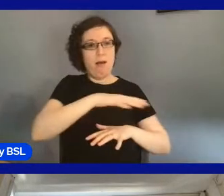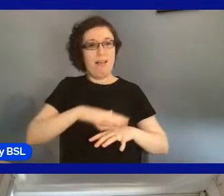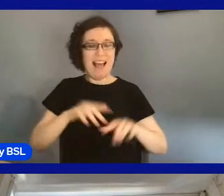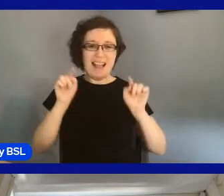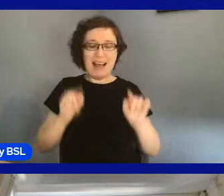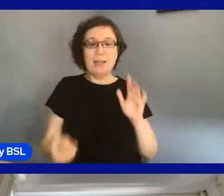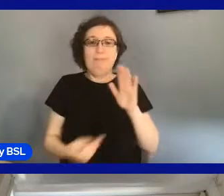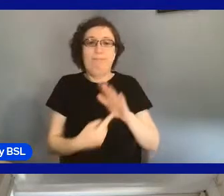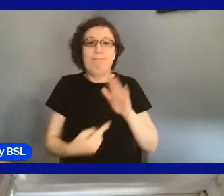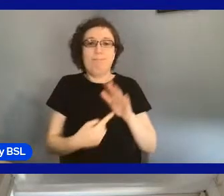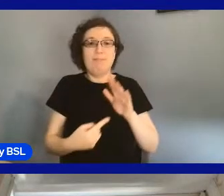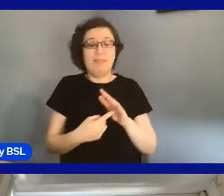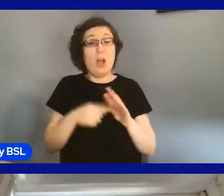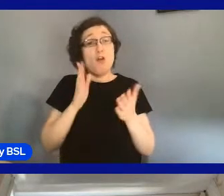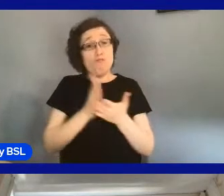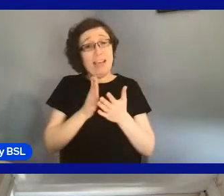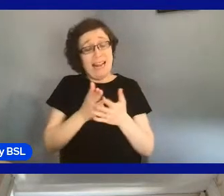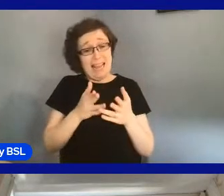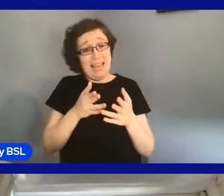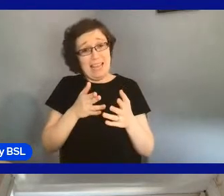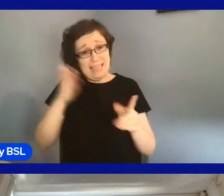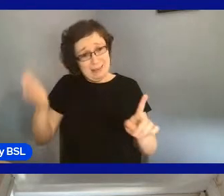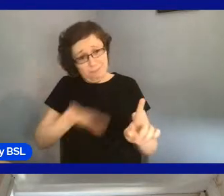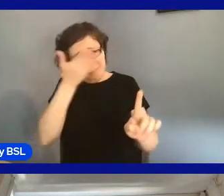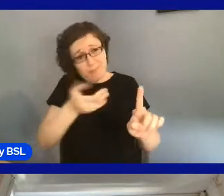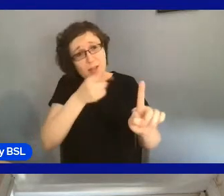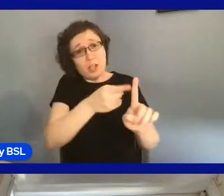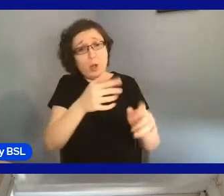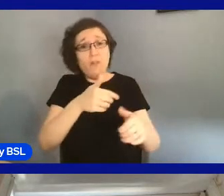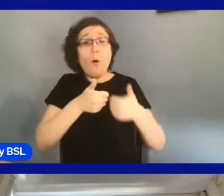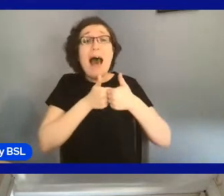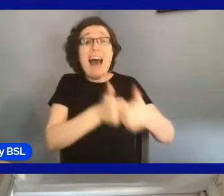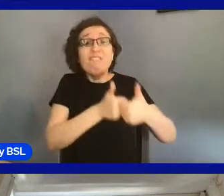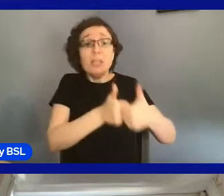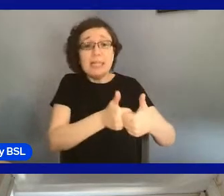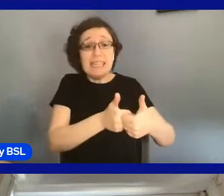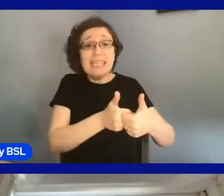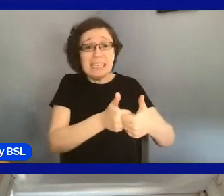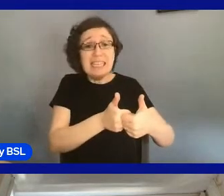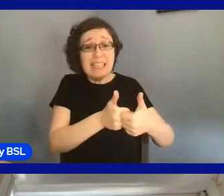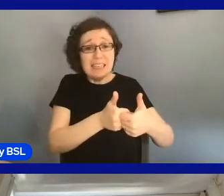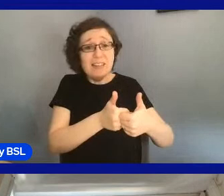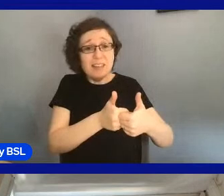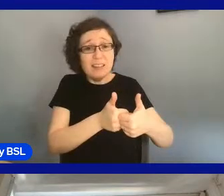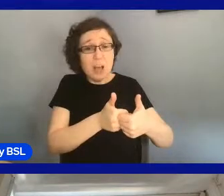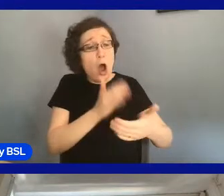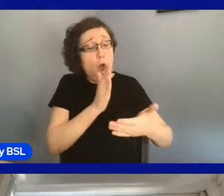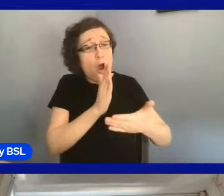That, I discovered, is kind of a path to advocacy. That's what we have created, people getting